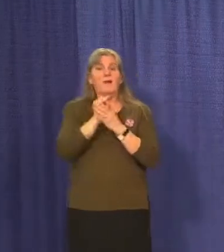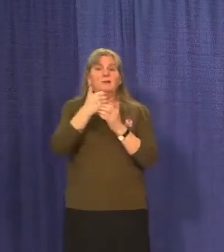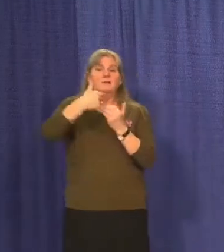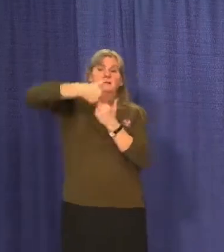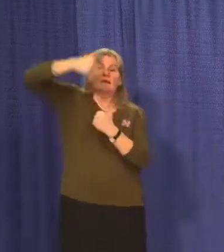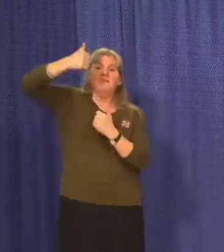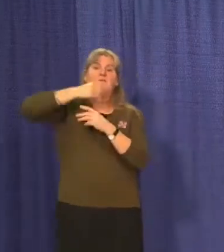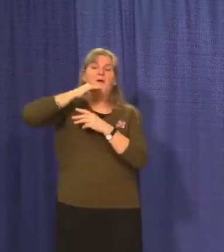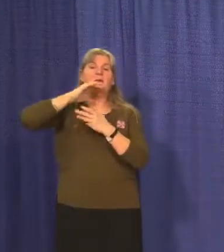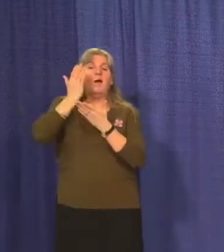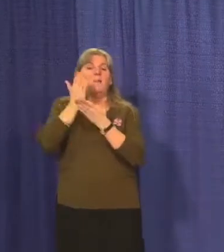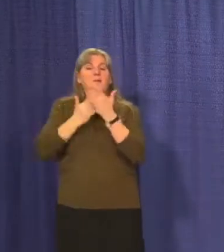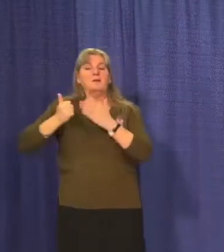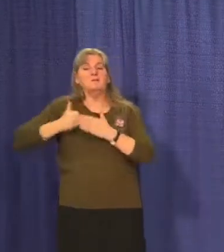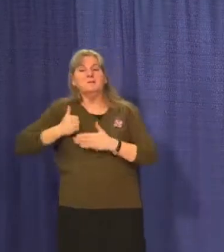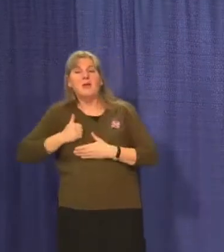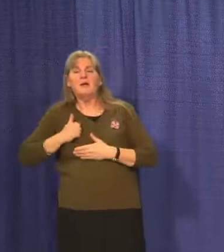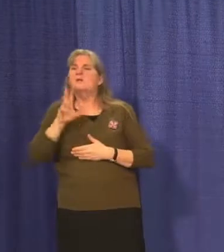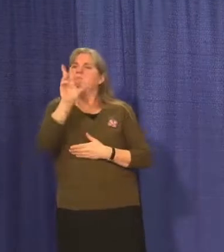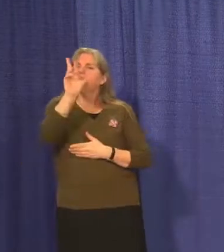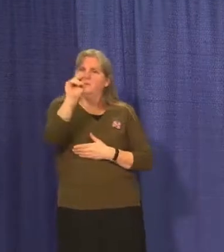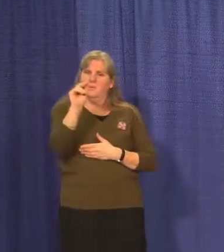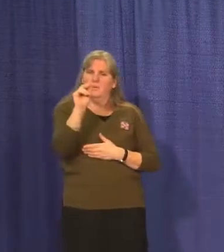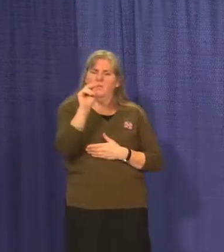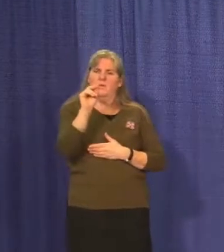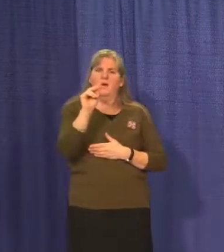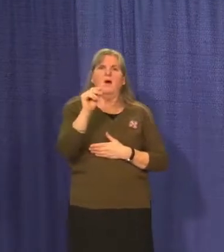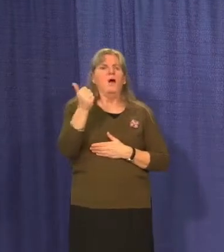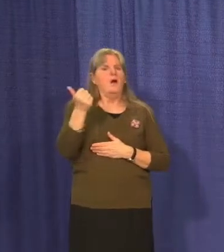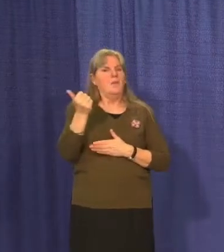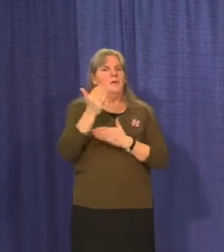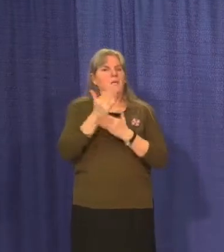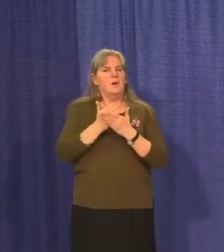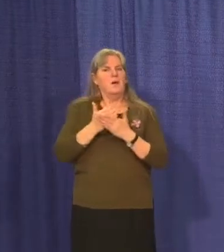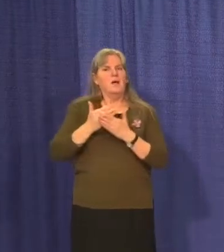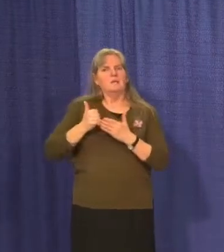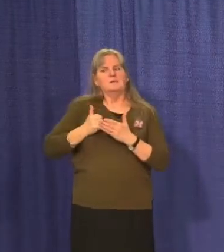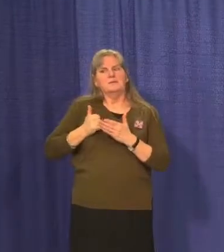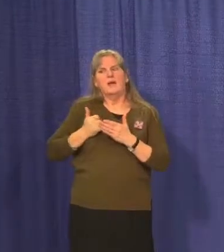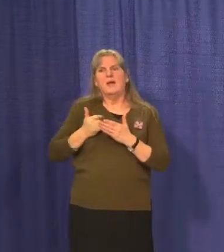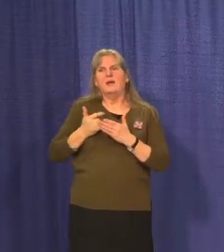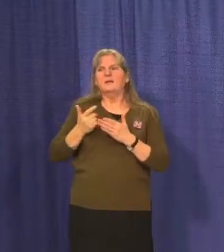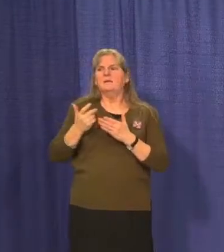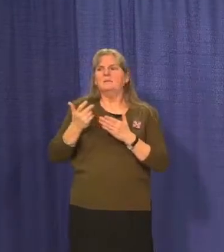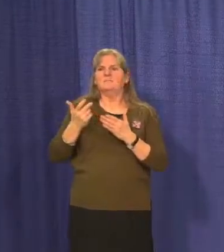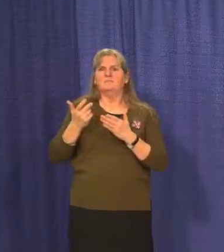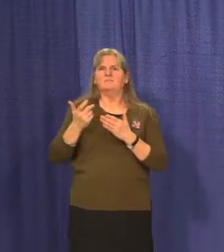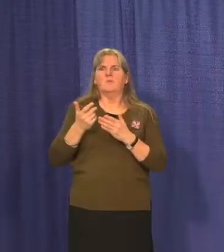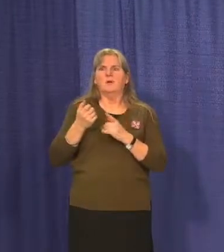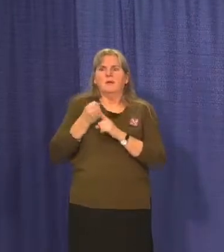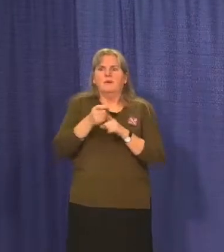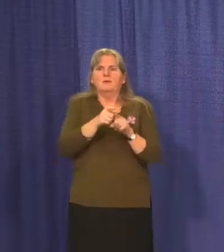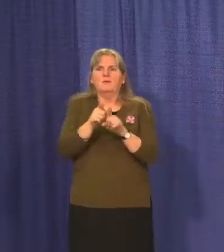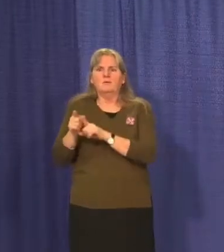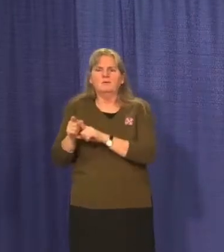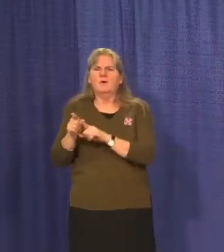Canada. So clearly, there are many factors at play here including the role of variants, what will